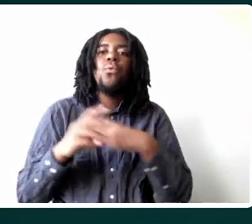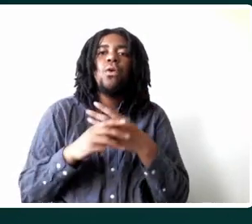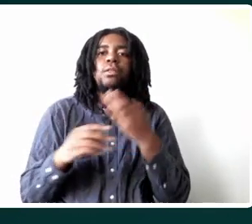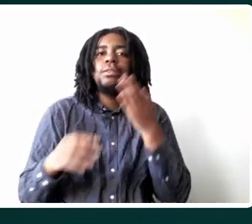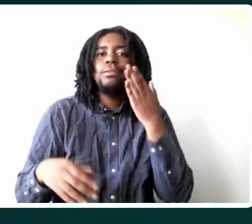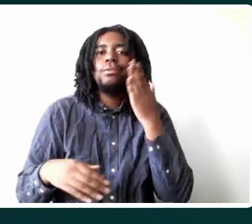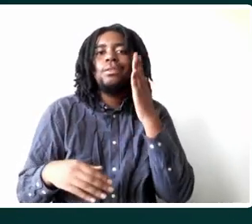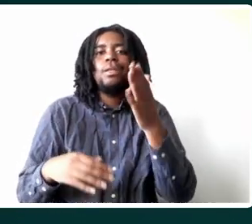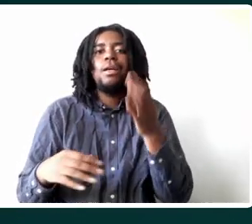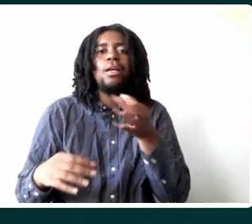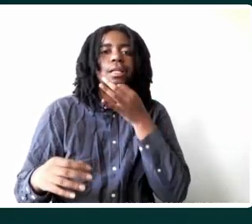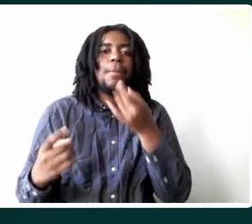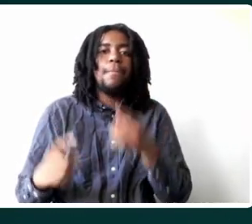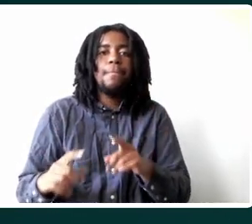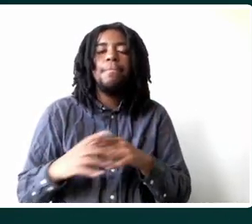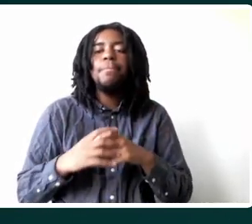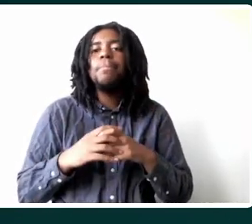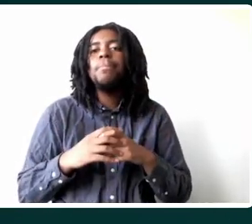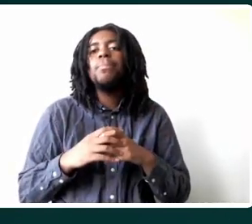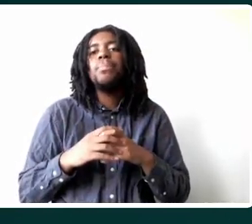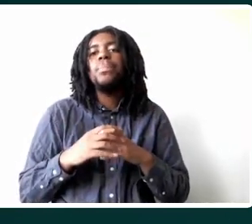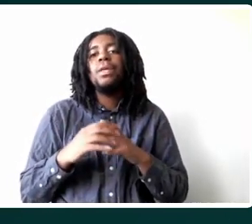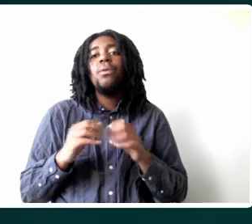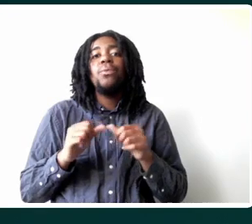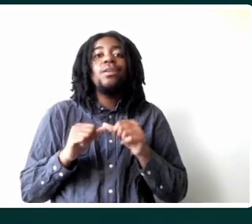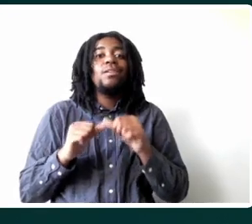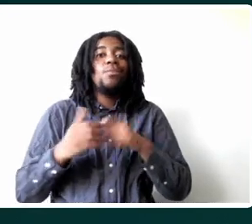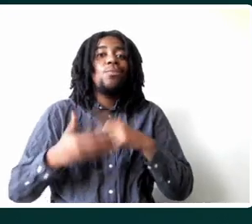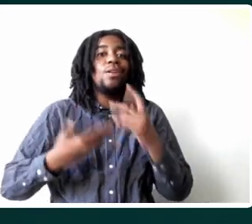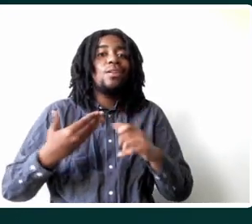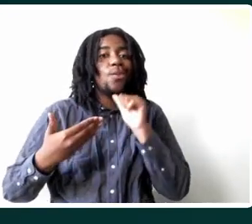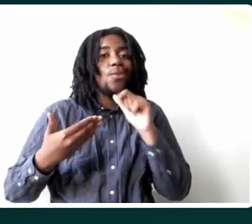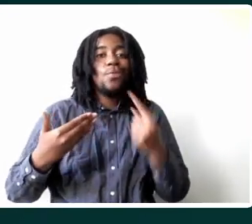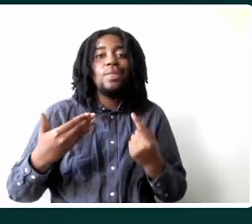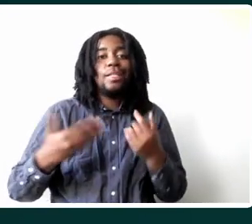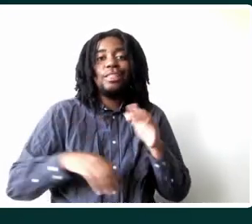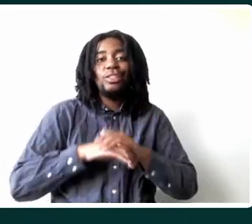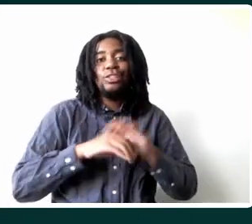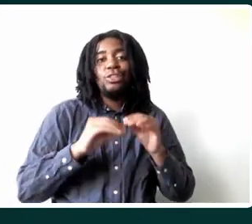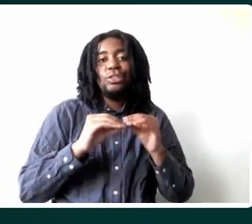project not only with English teachers, but also, I think, writ large. I saw some questions about